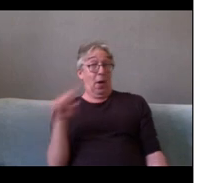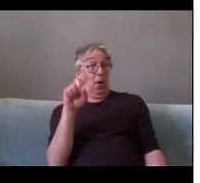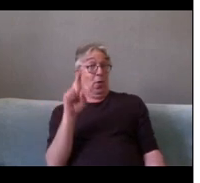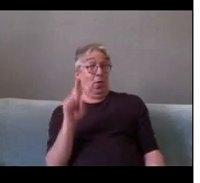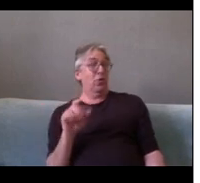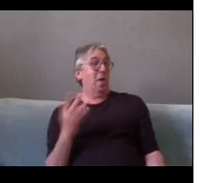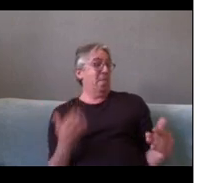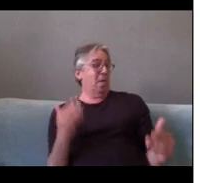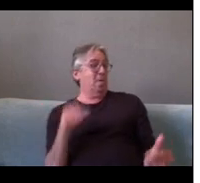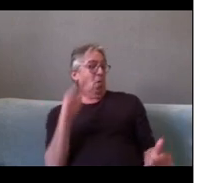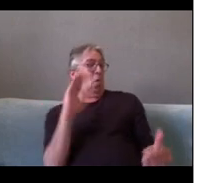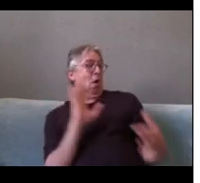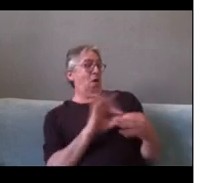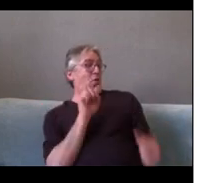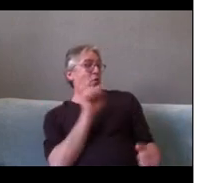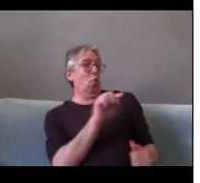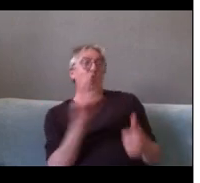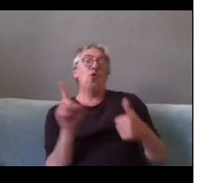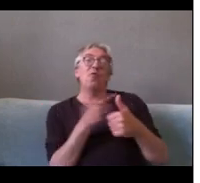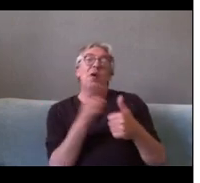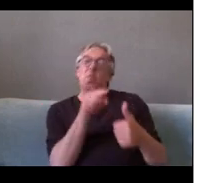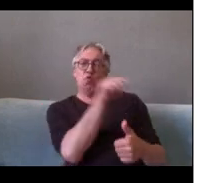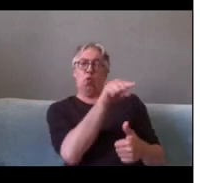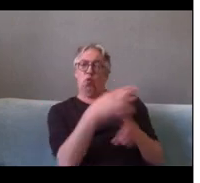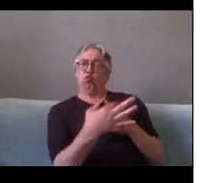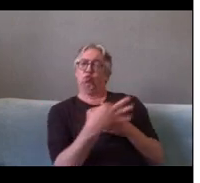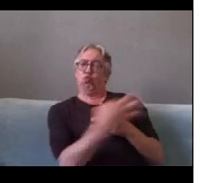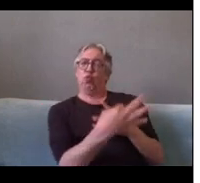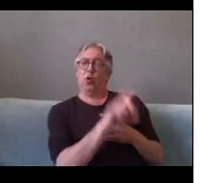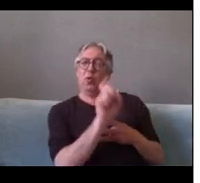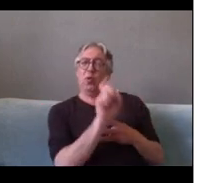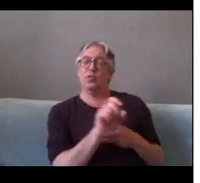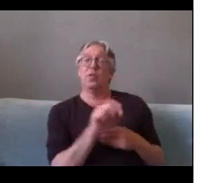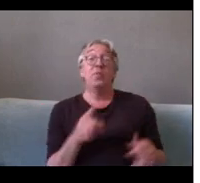You can decide. So the first one is: do the DPOs accept the employment data